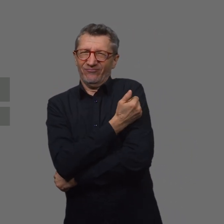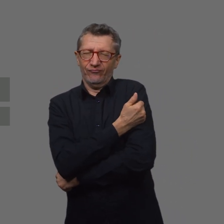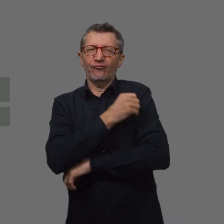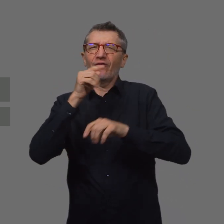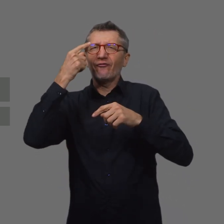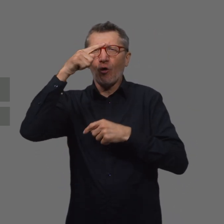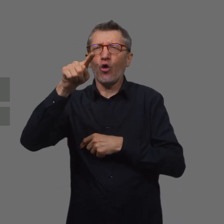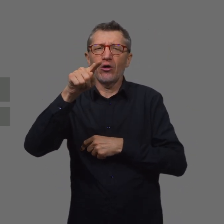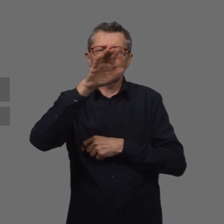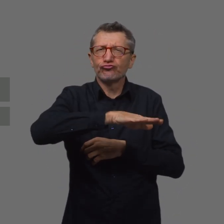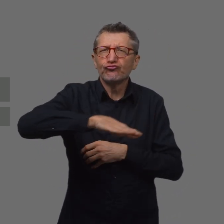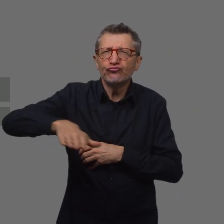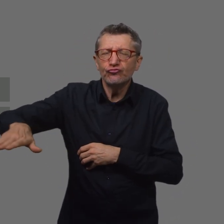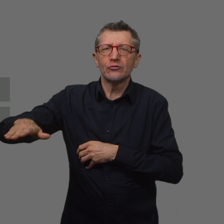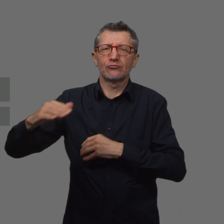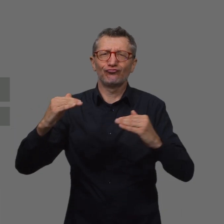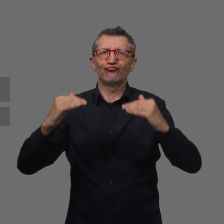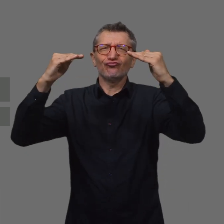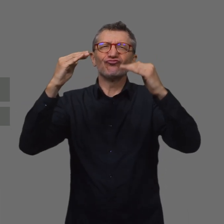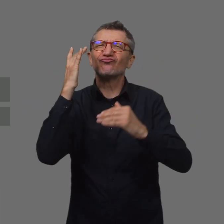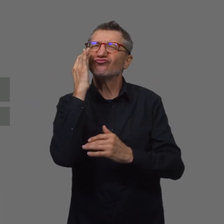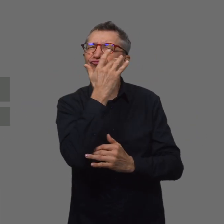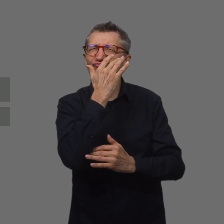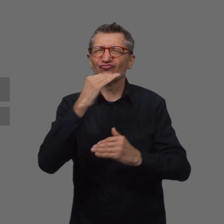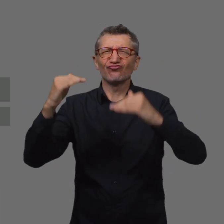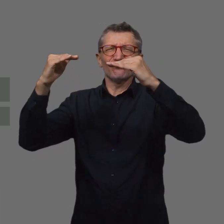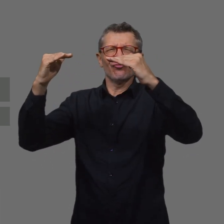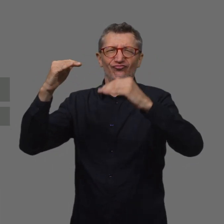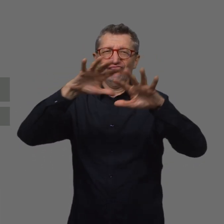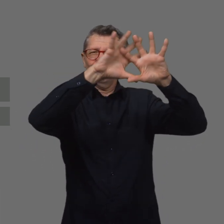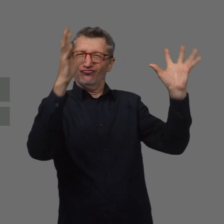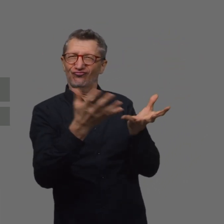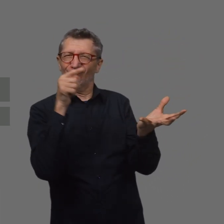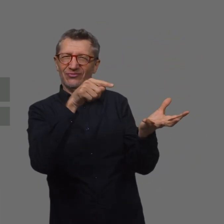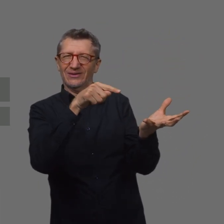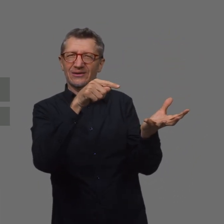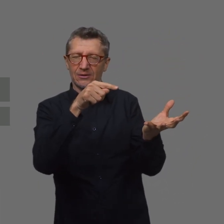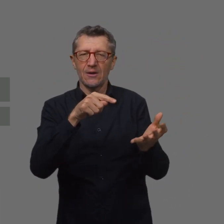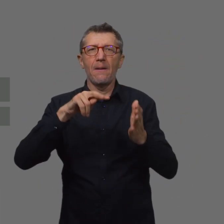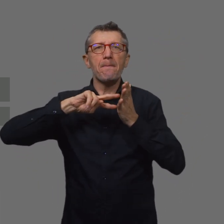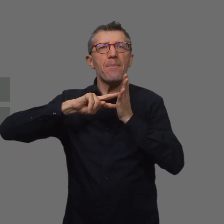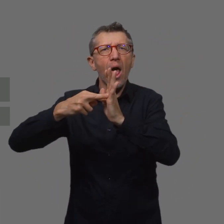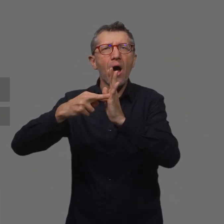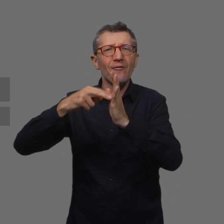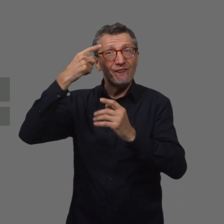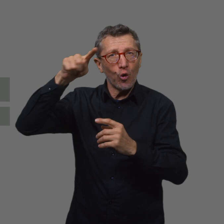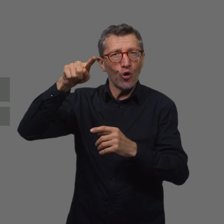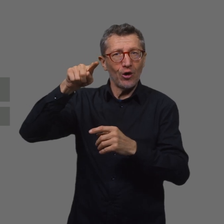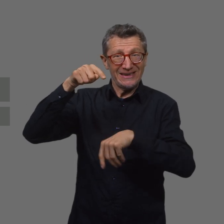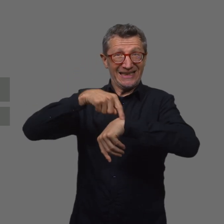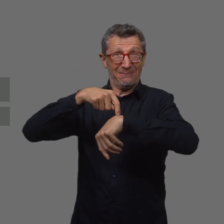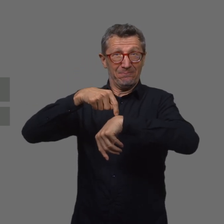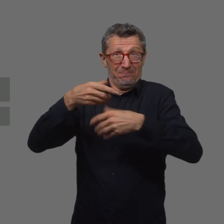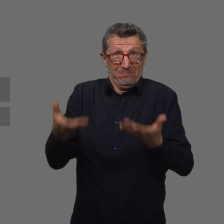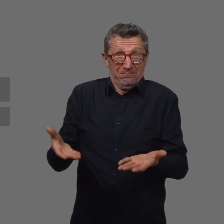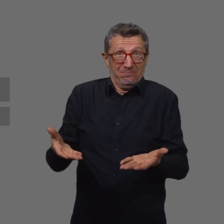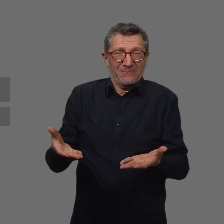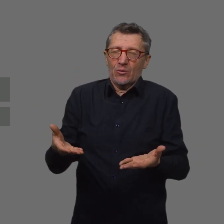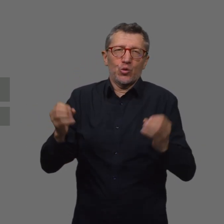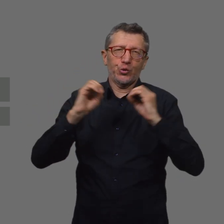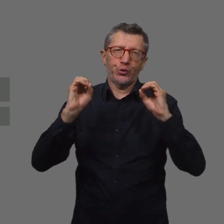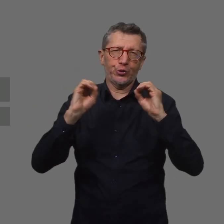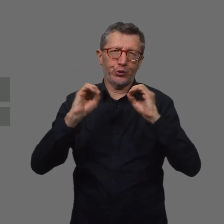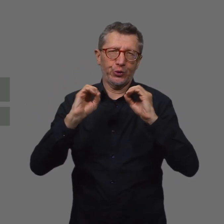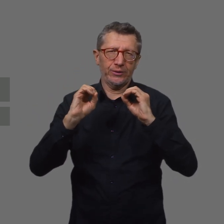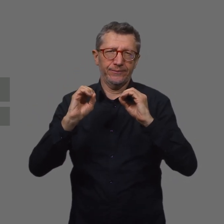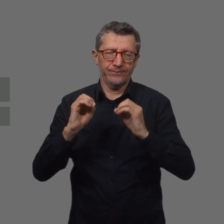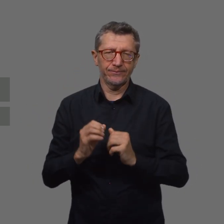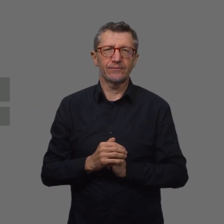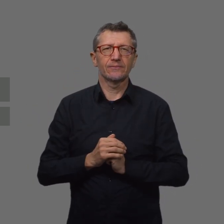There are no plans at present to vaccinate children and adolescents.